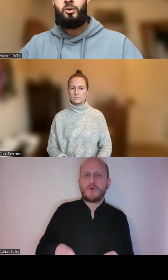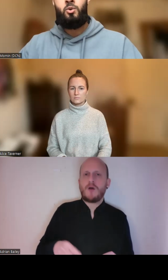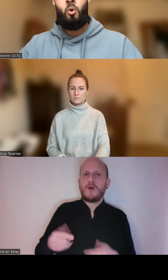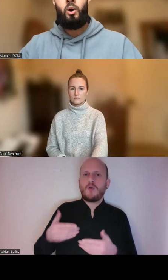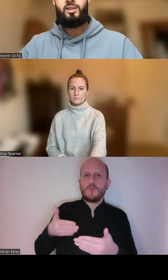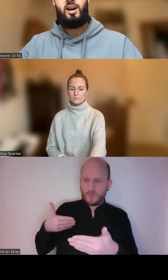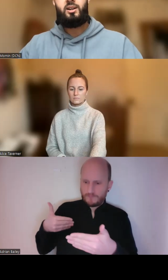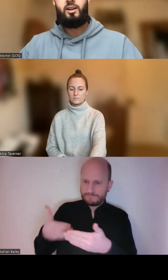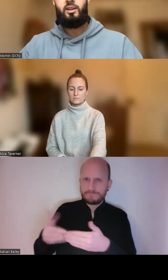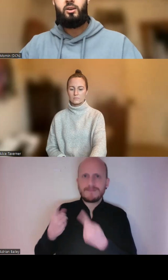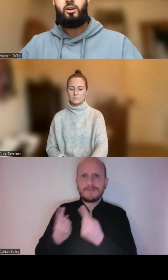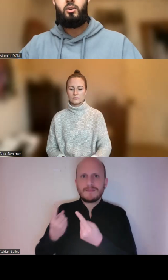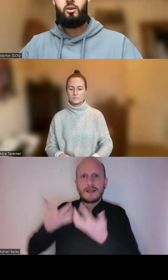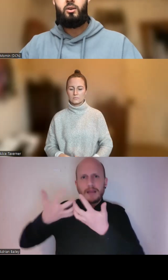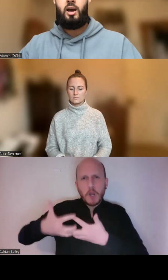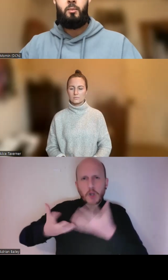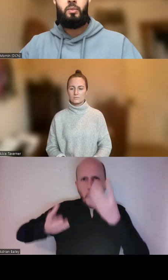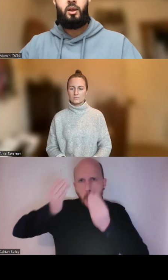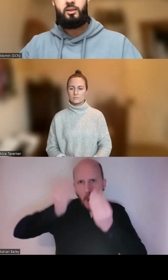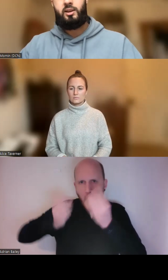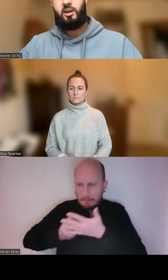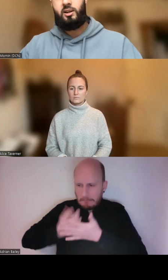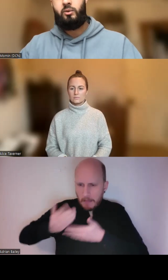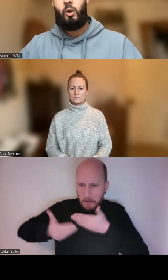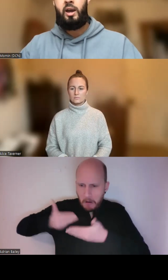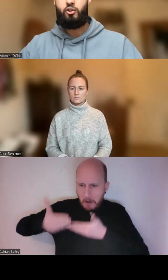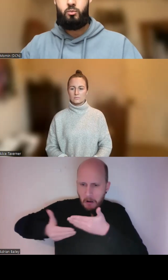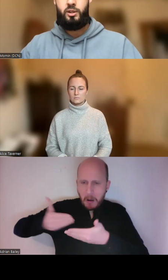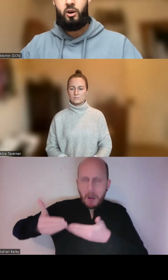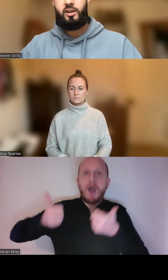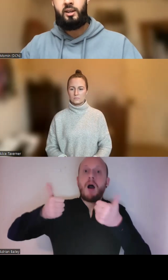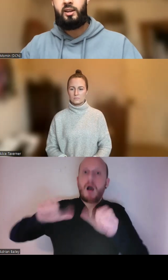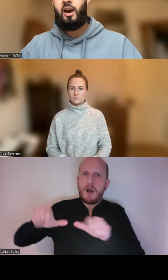know exactly where you should be targeting get out